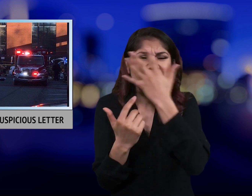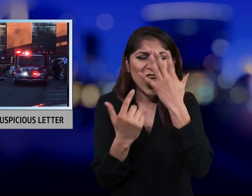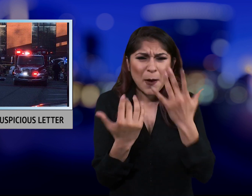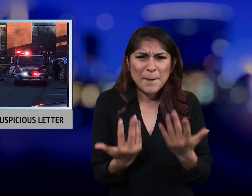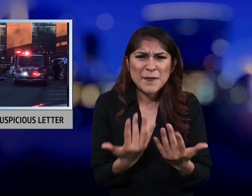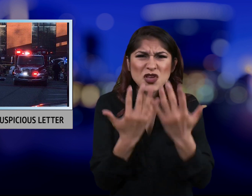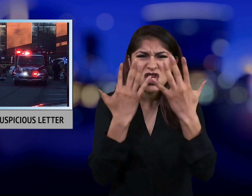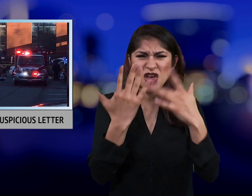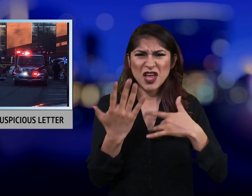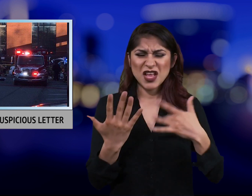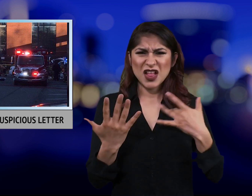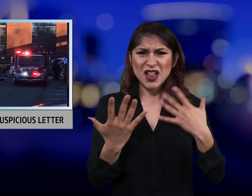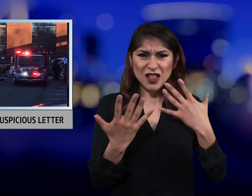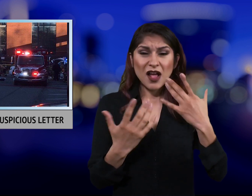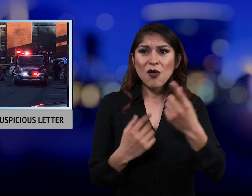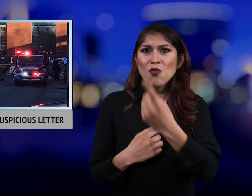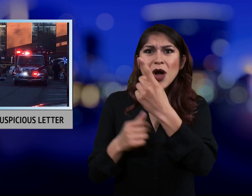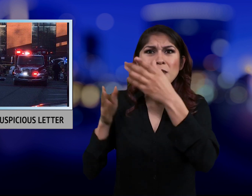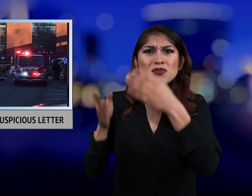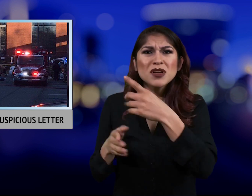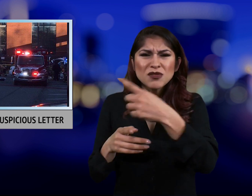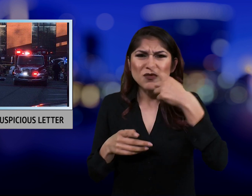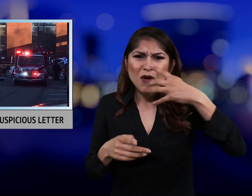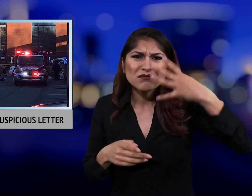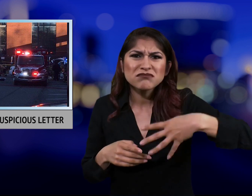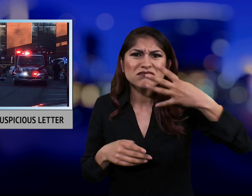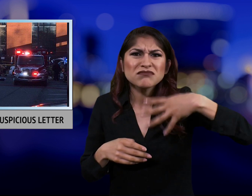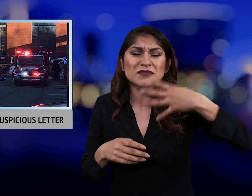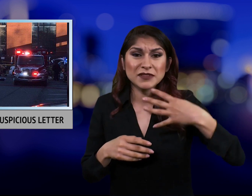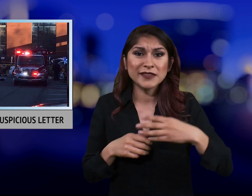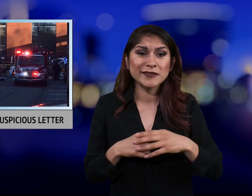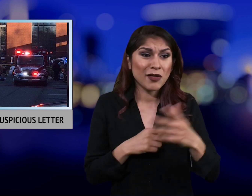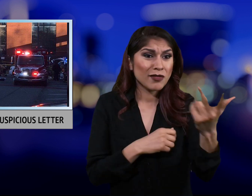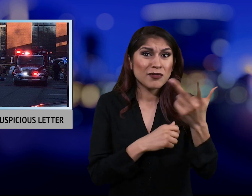and face and one person's nose started bleeding.